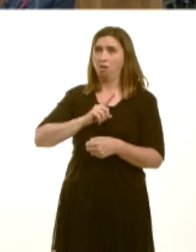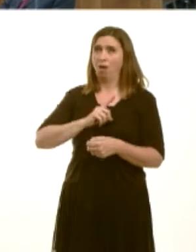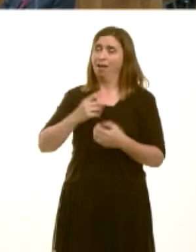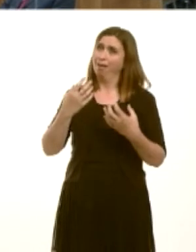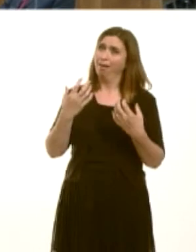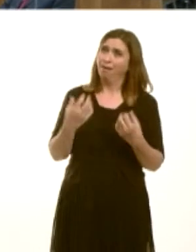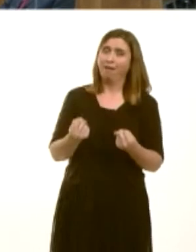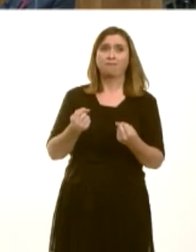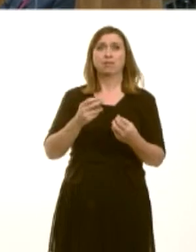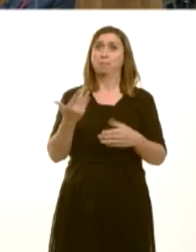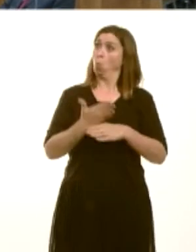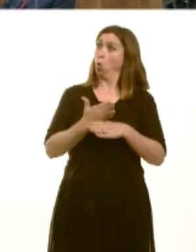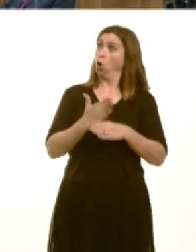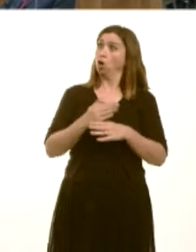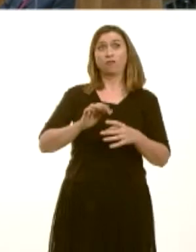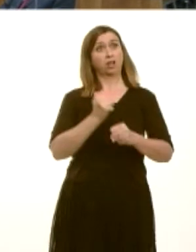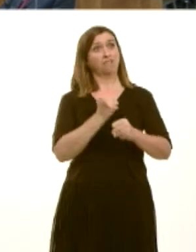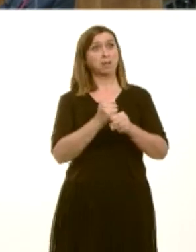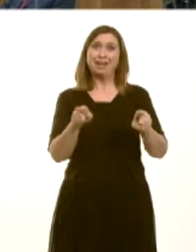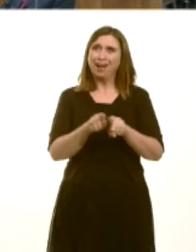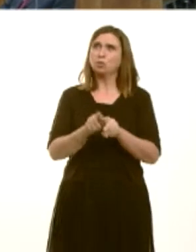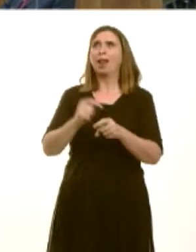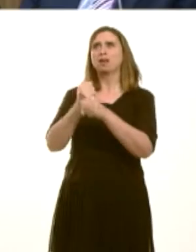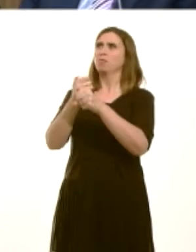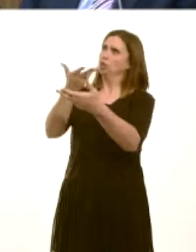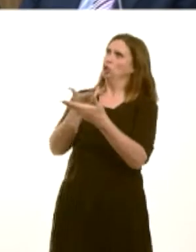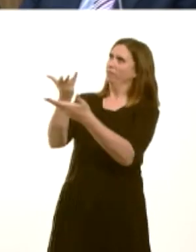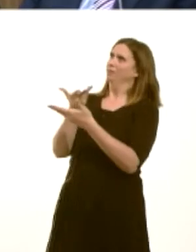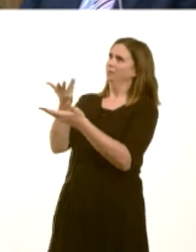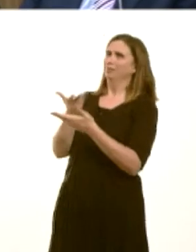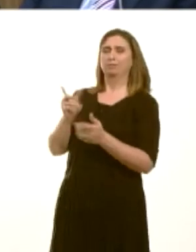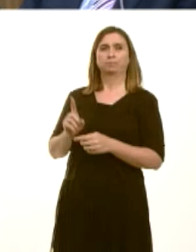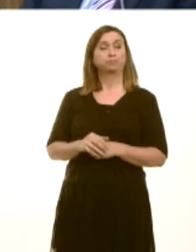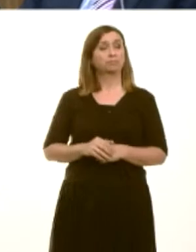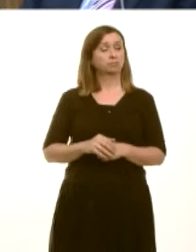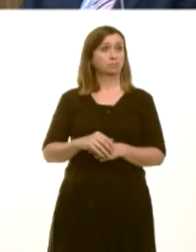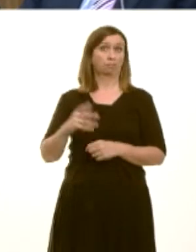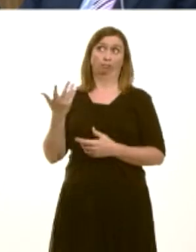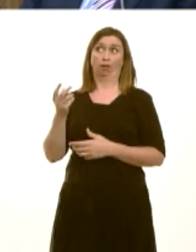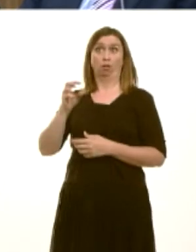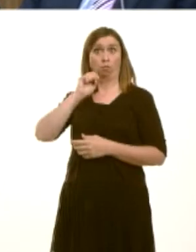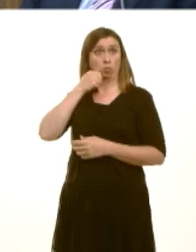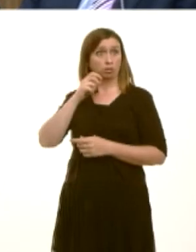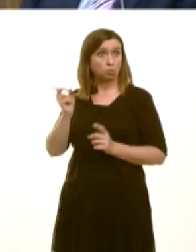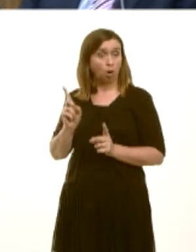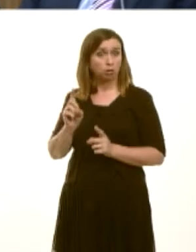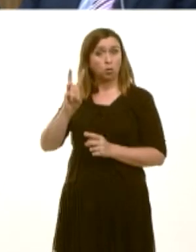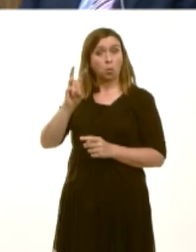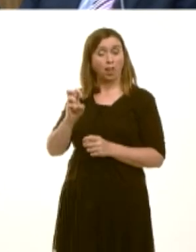sector, for their jobs, but also on public sector services as well? Carwyn Jones: There will be a cut of 20 per cent in Welsh Government budgets between 2015